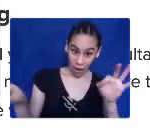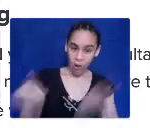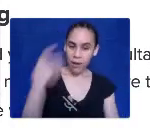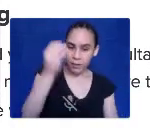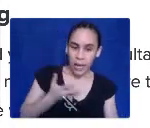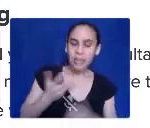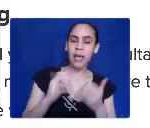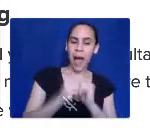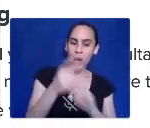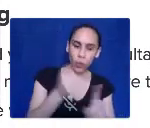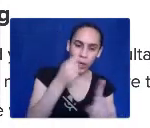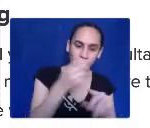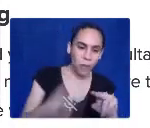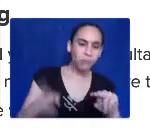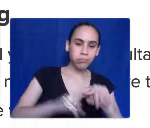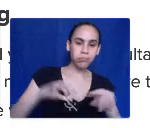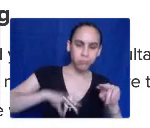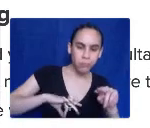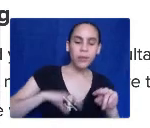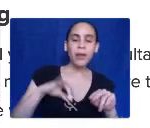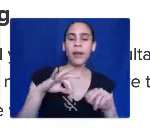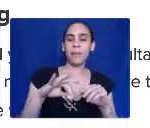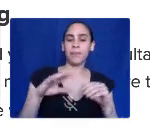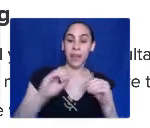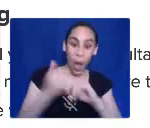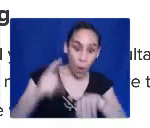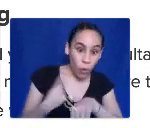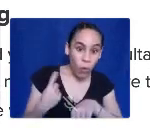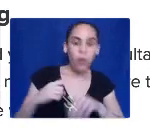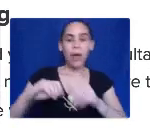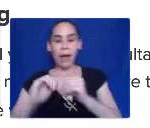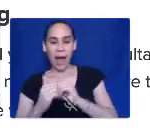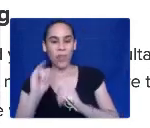you tell me how you did it right this is a fantastic bullet and i want you all to figure